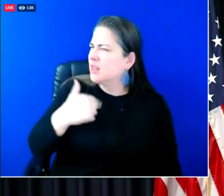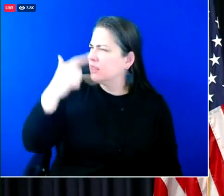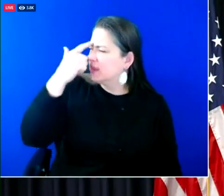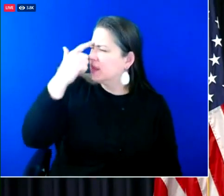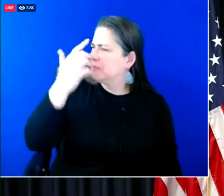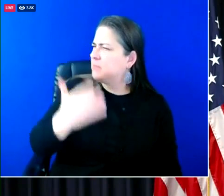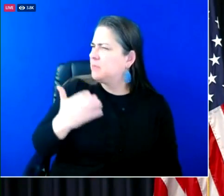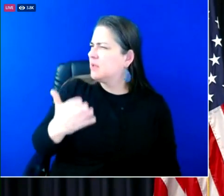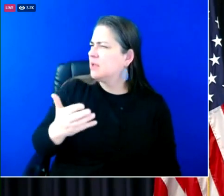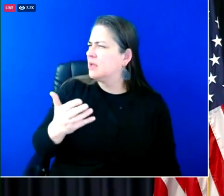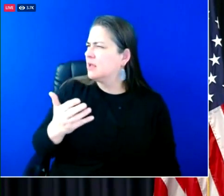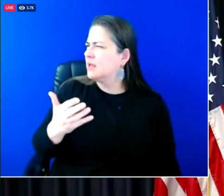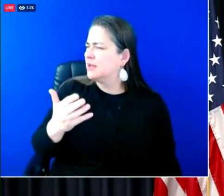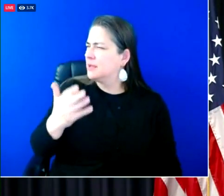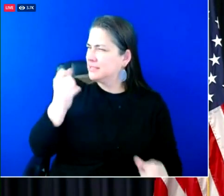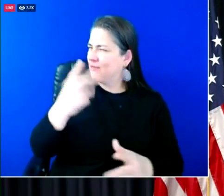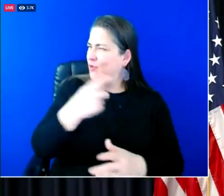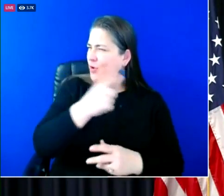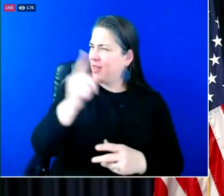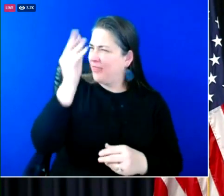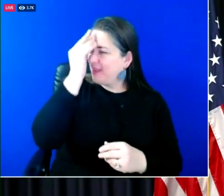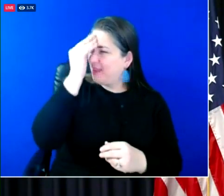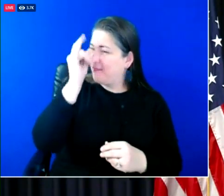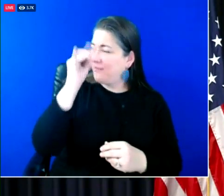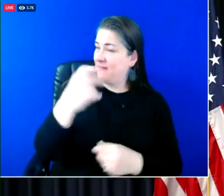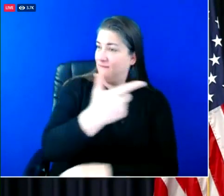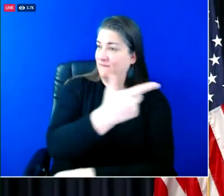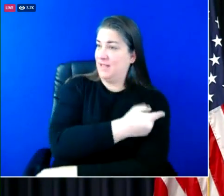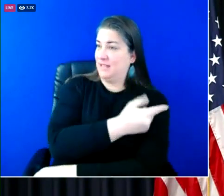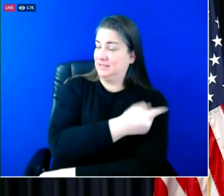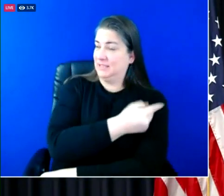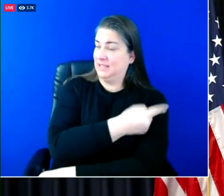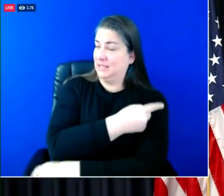many, but with the vaccine sites closing, Um, I guess Are there any